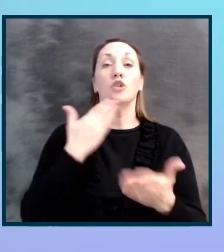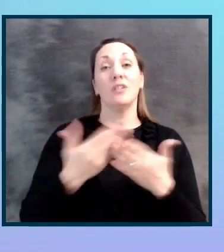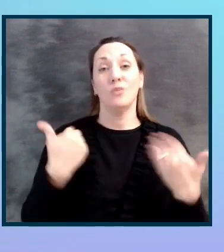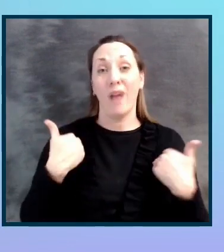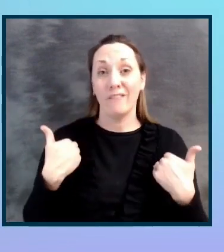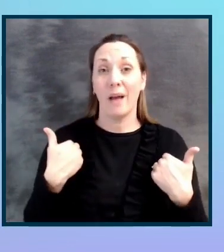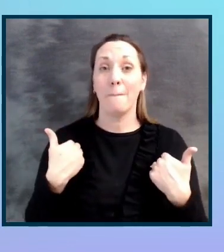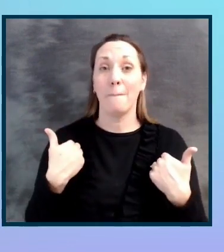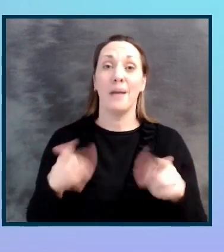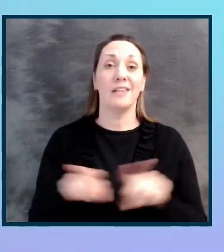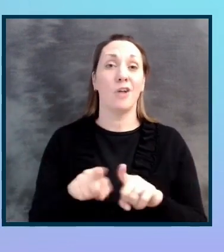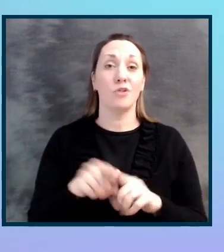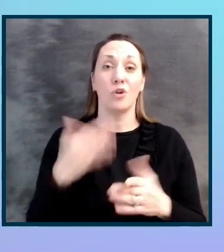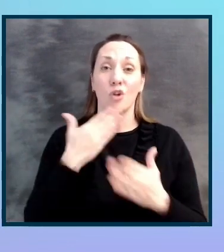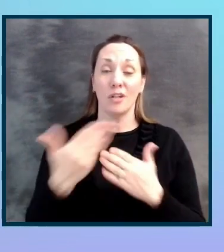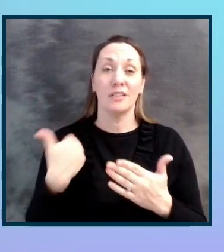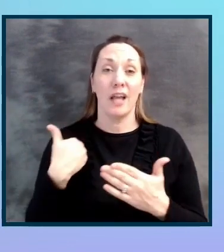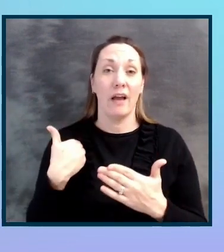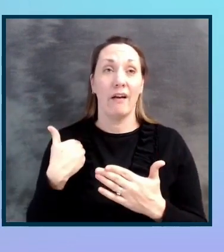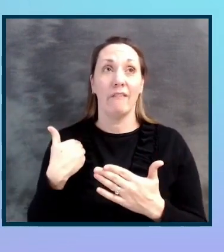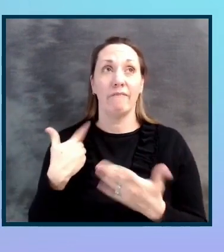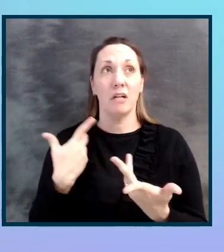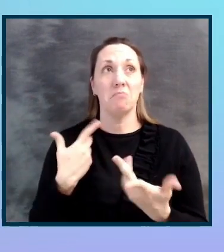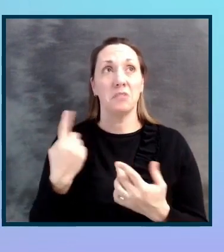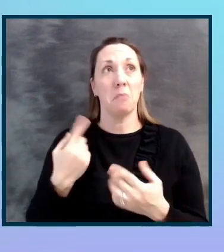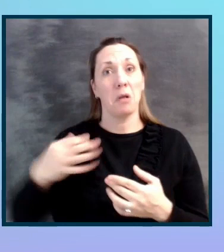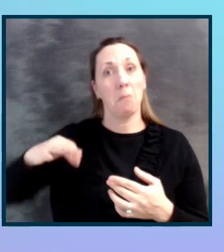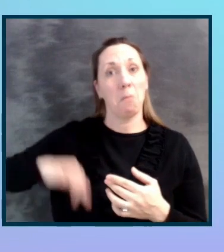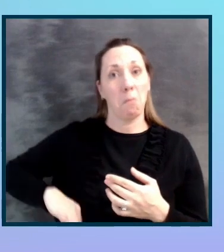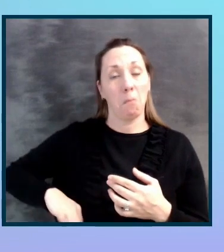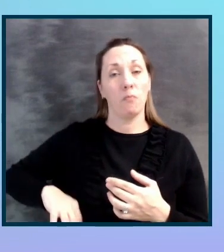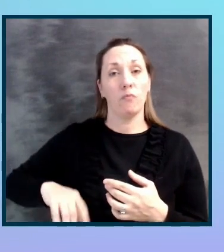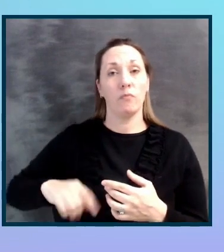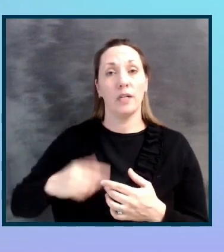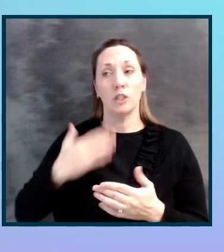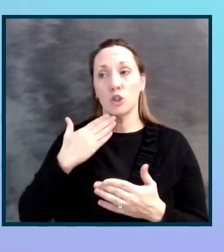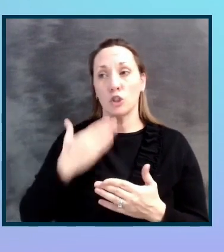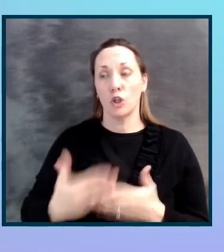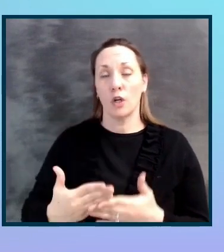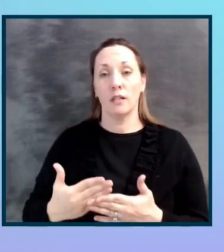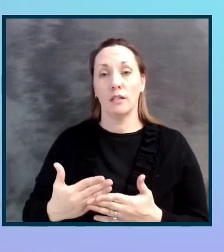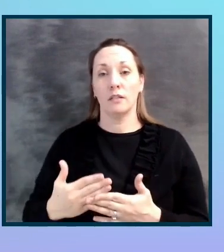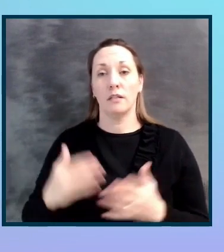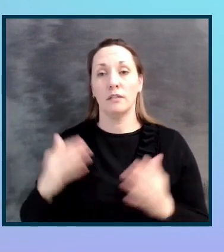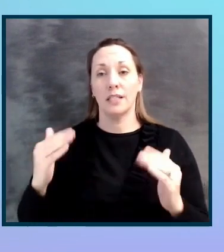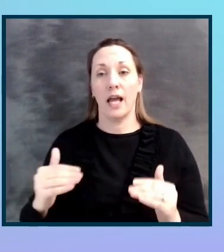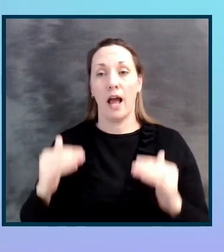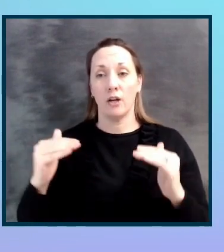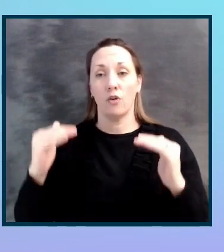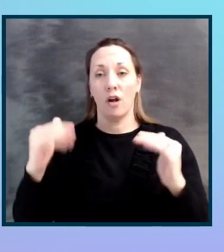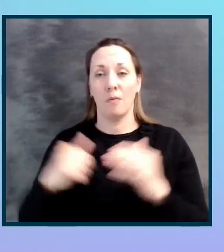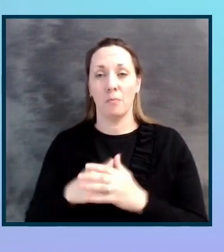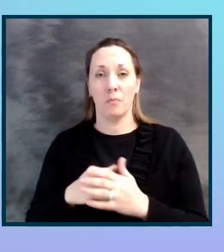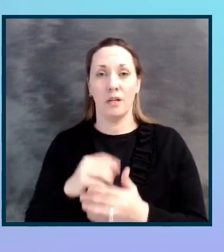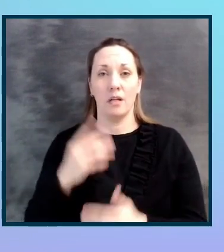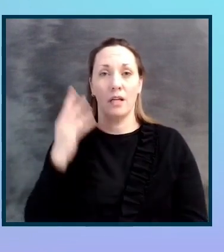It's also good to kinda have a feather in your cap. If you're looking to get an accessibility field, it'll always puts you a little bit higher up if you have like a CPAC.